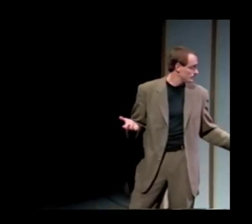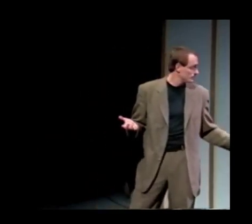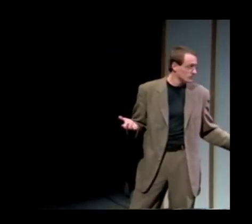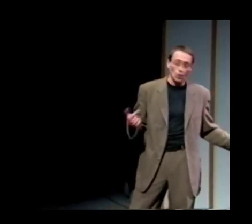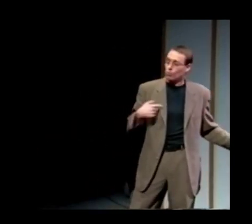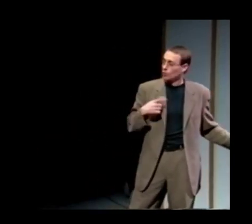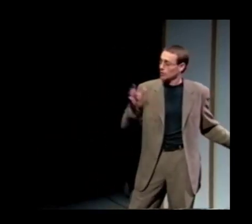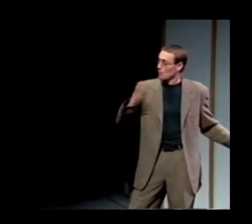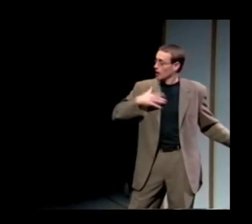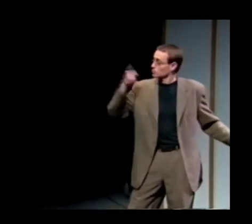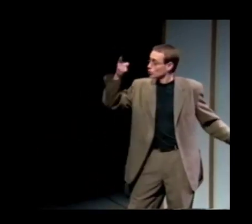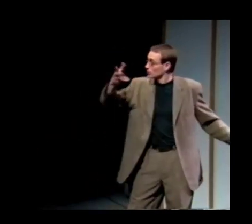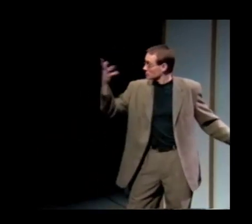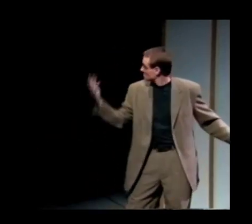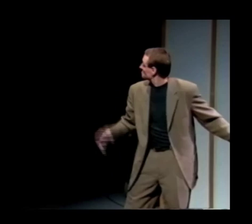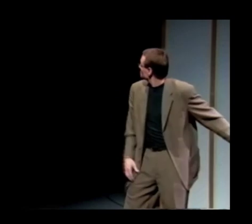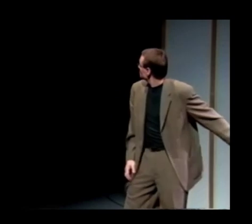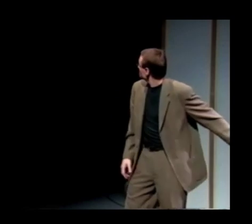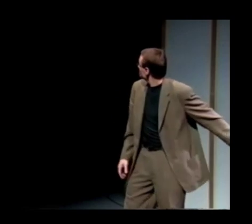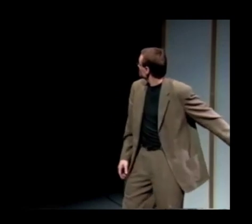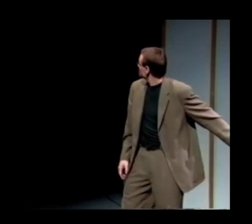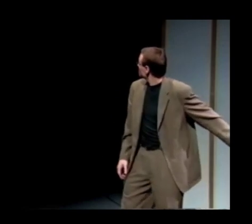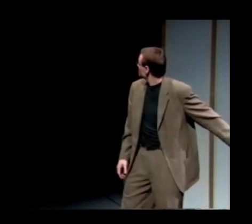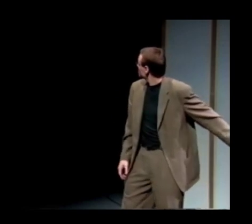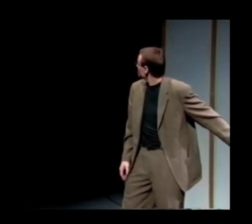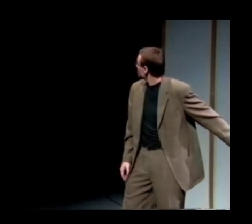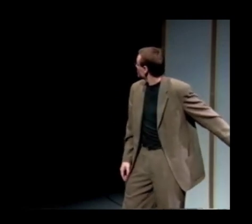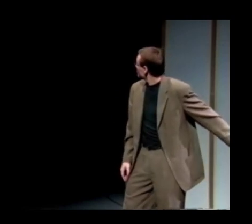FOR ARTISTIC CREATIVE PURPOSES? WHY NOT USE CINEMATIC LANGUAGES?